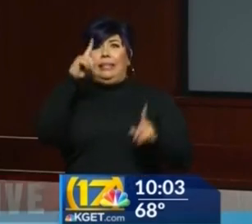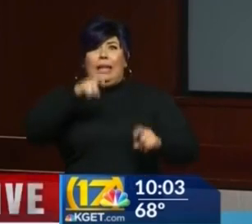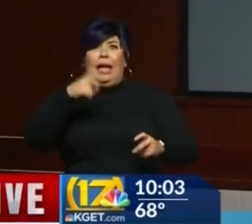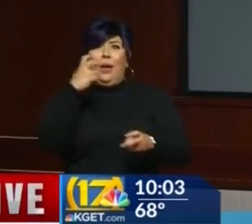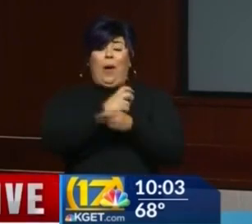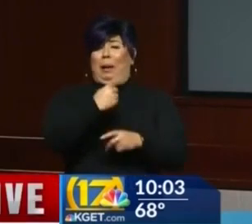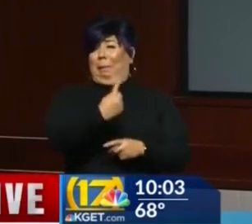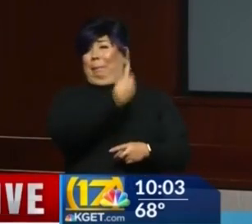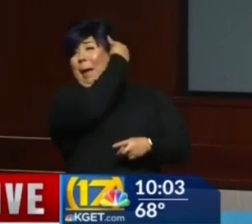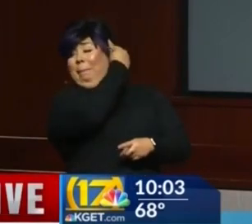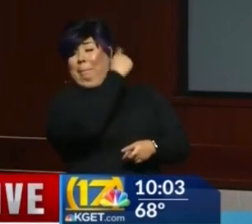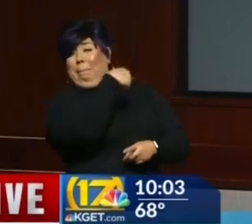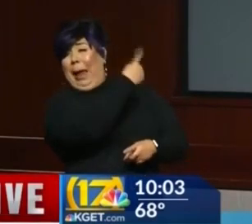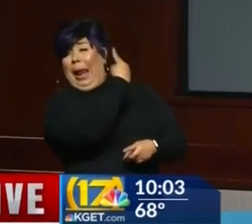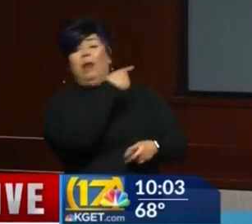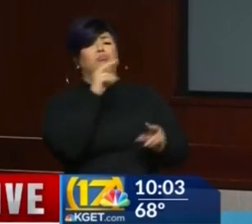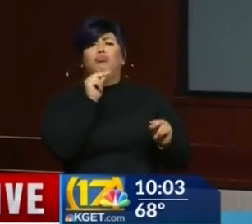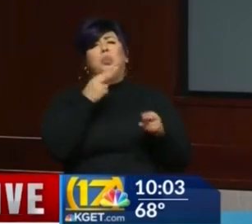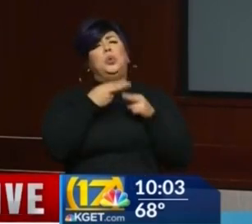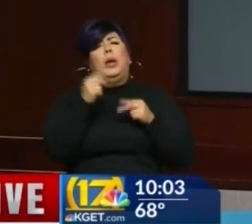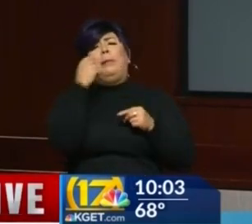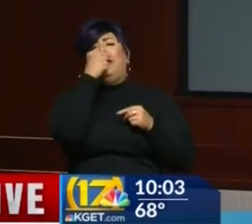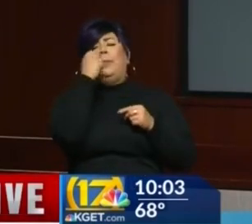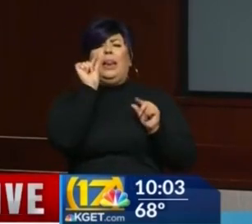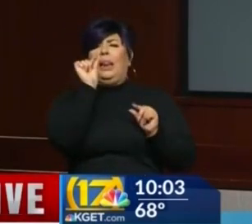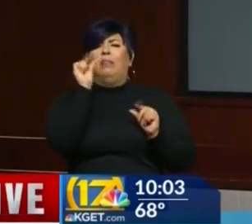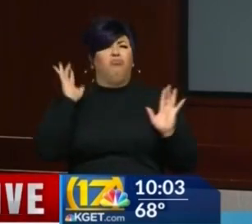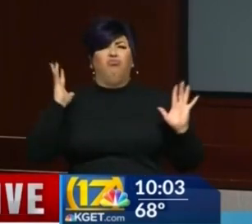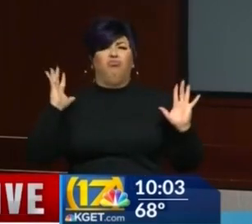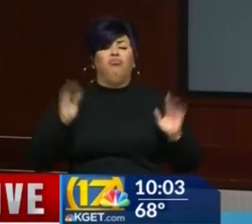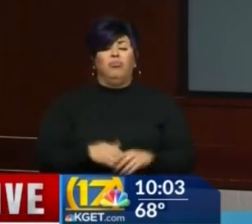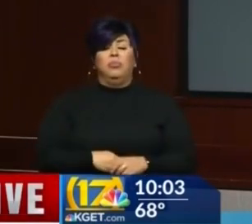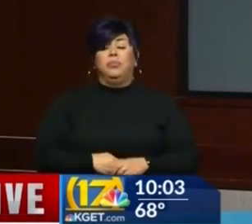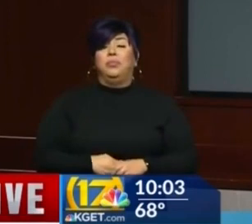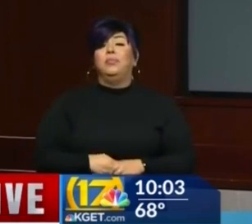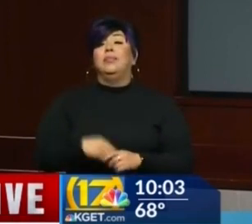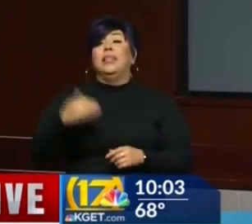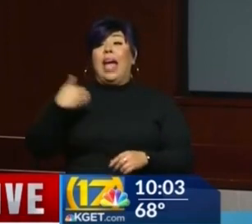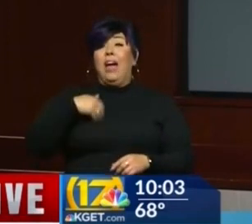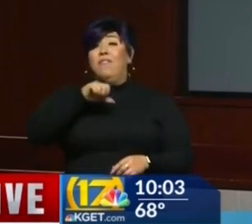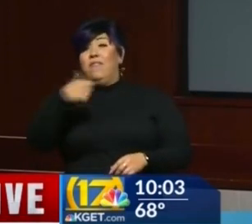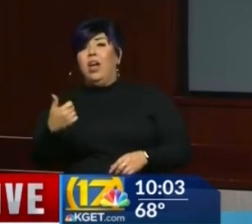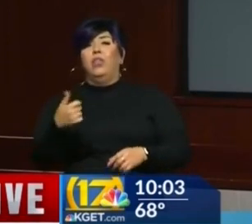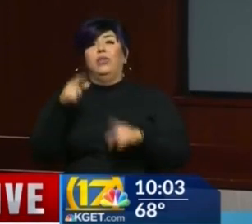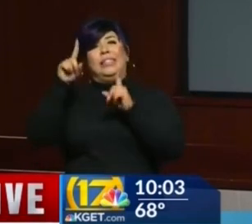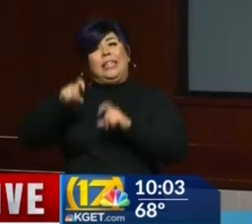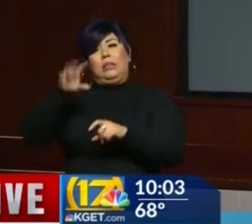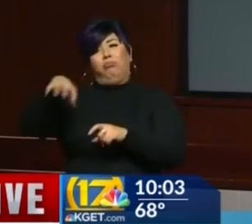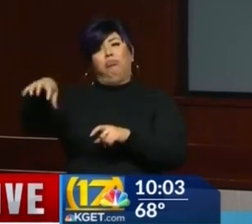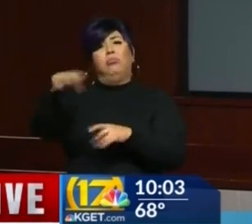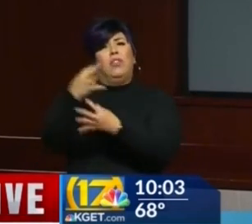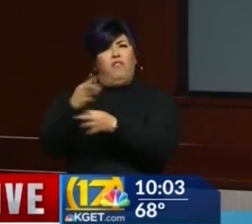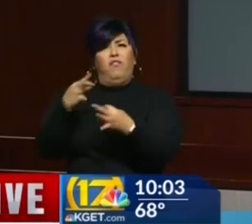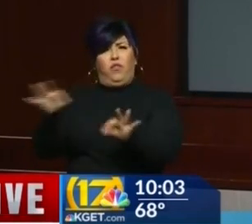MINUTES I ENCOURAGE YOU TO DO IT IS NOT THE TEST THAT GOES